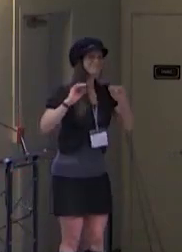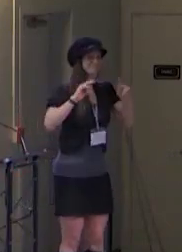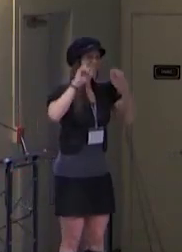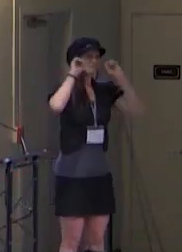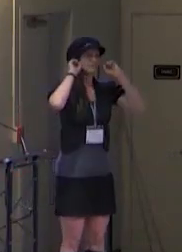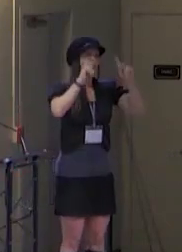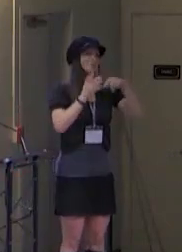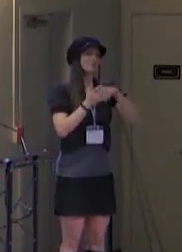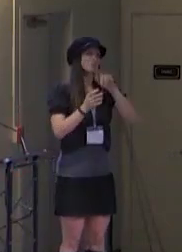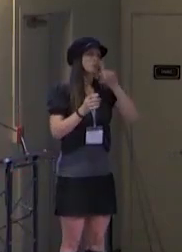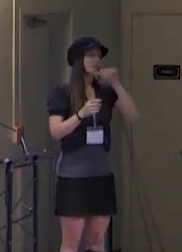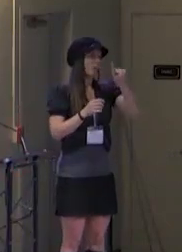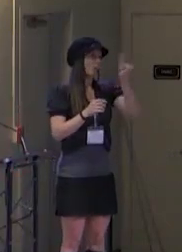Want to make sure I stand where you can see me. So this one is not a question, but it's more of just a general comment.